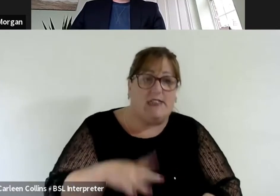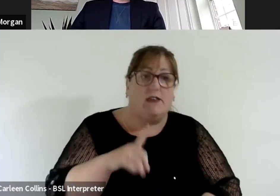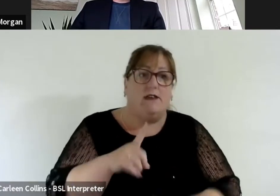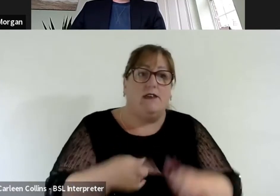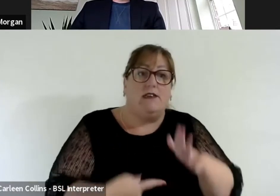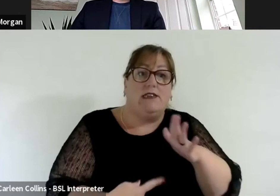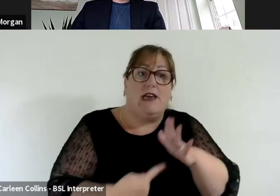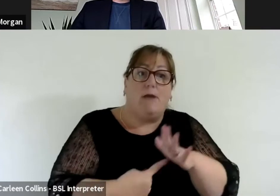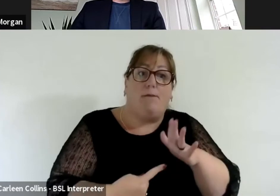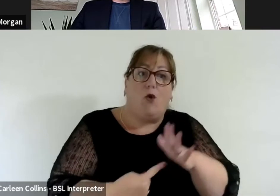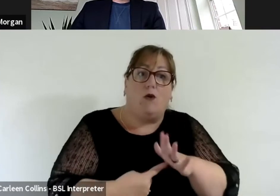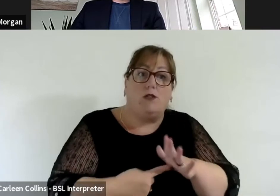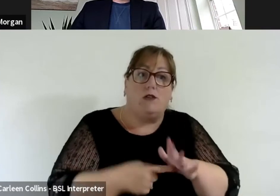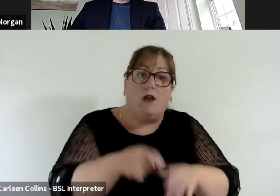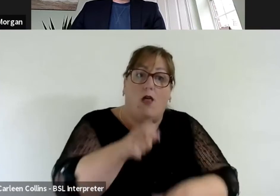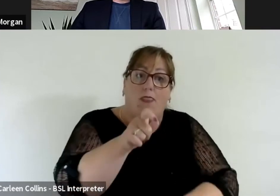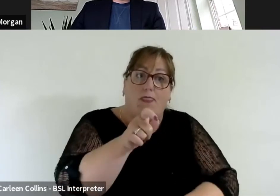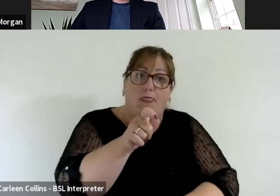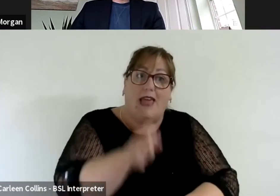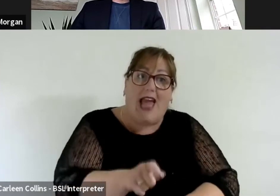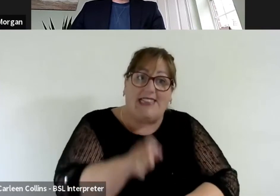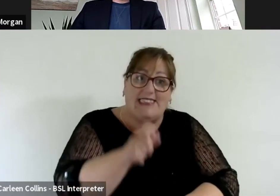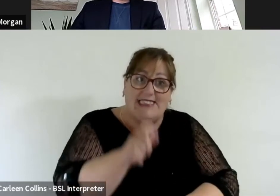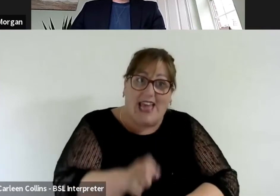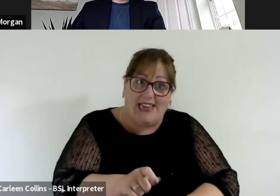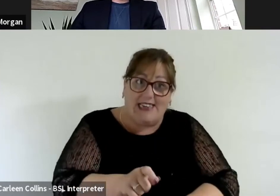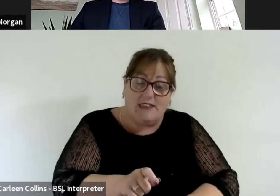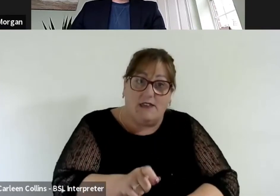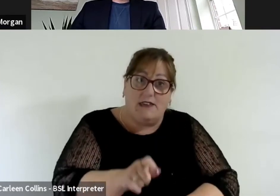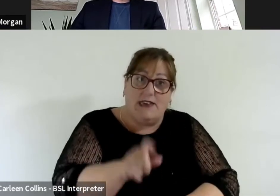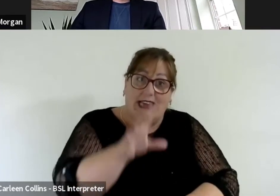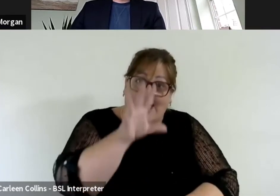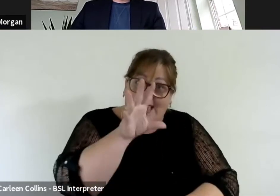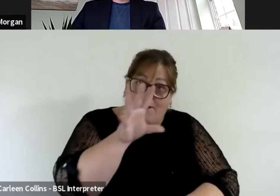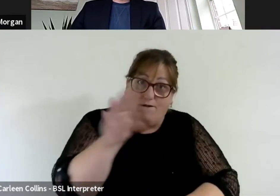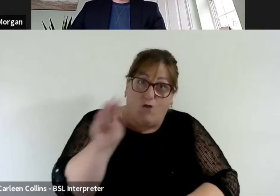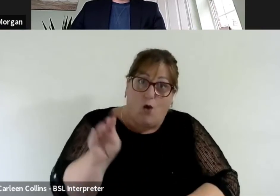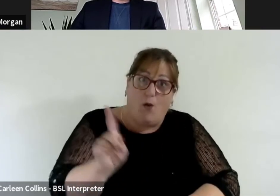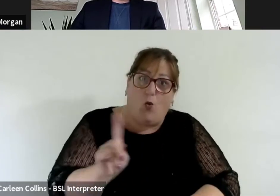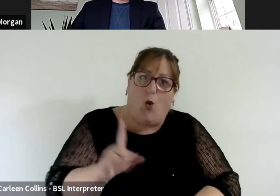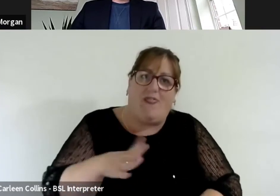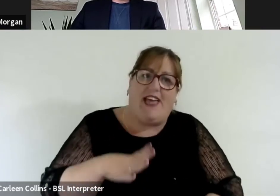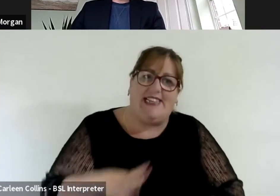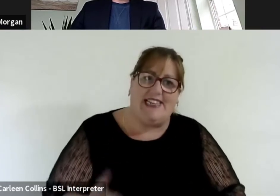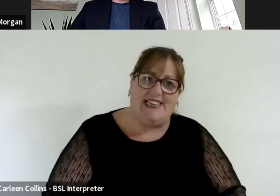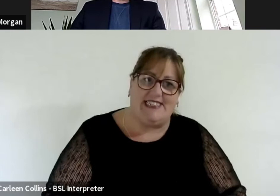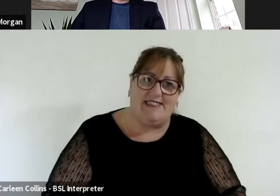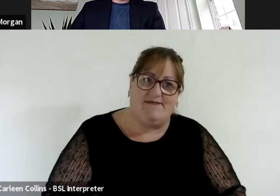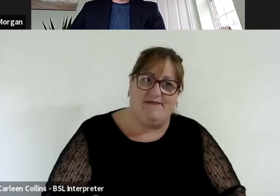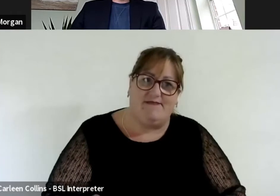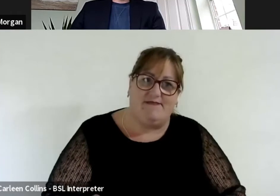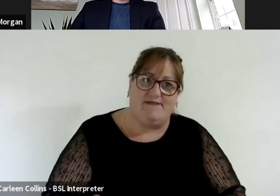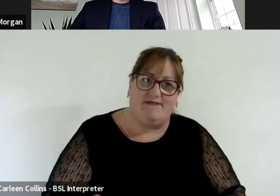Obviously you are there to acome day.